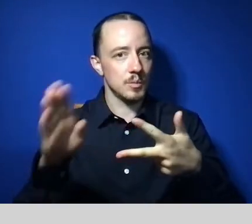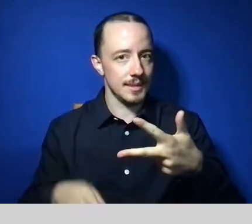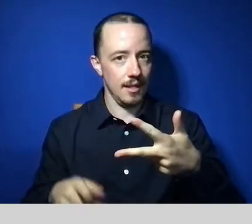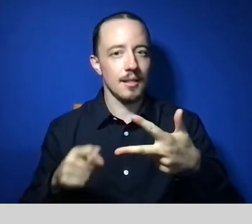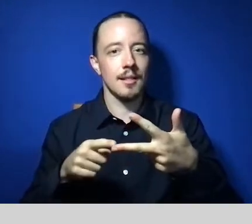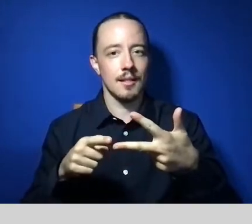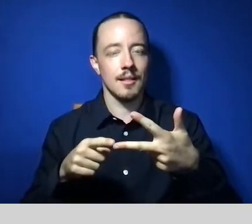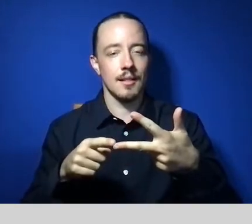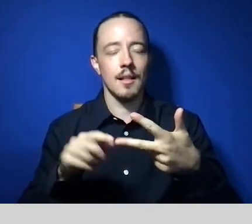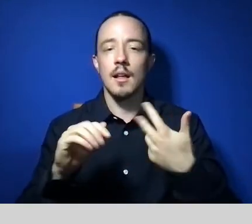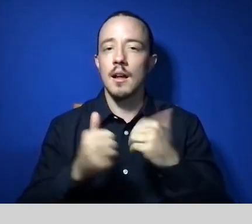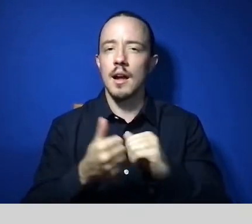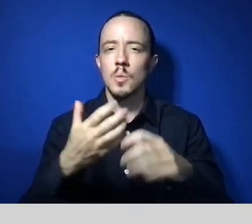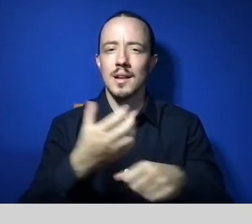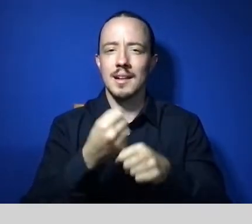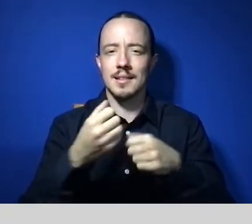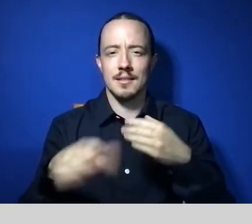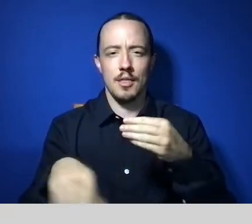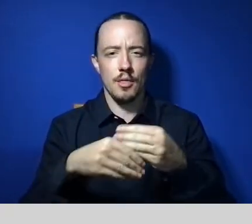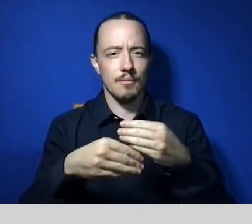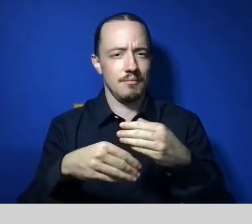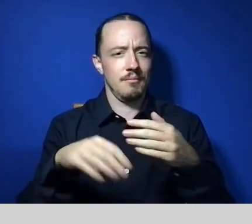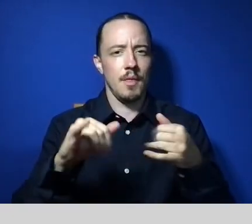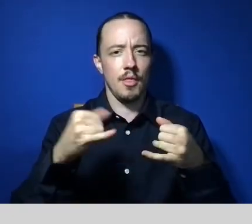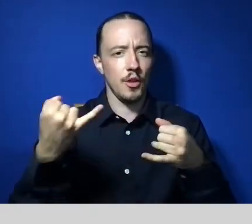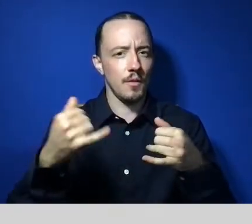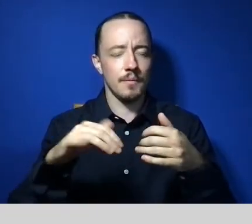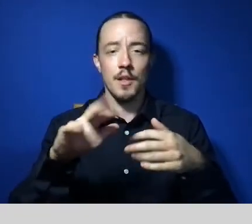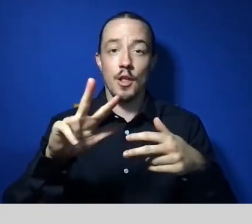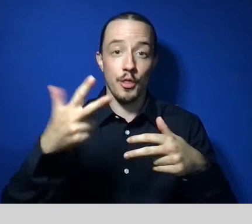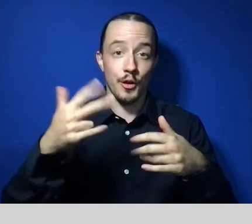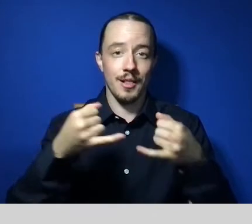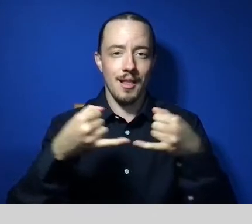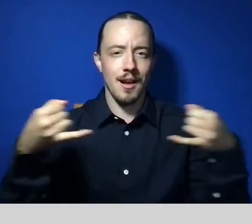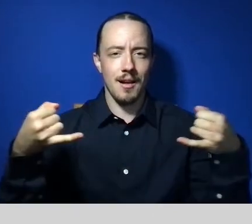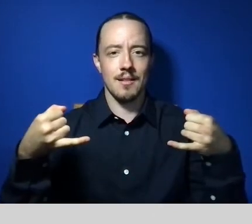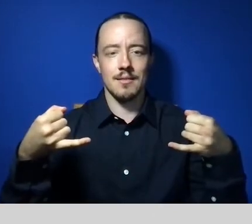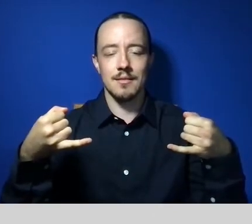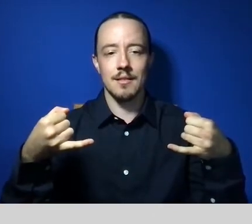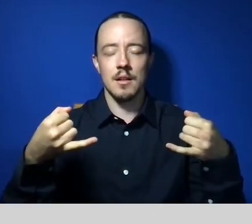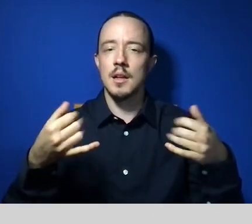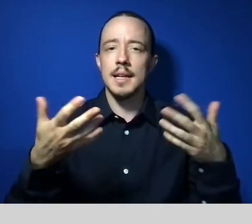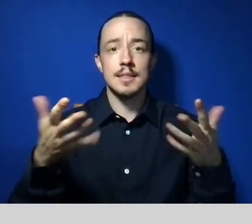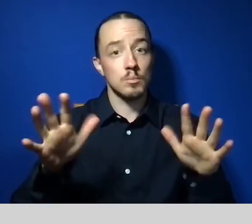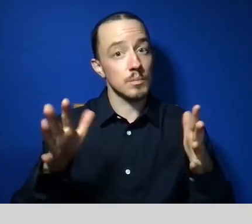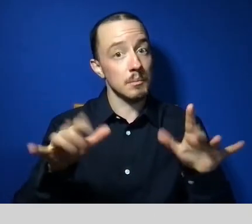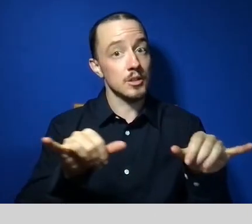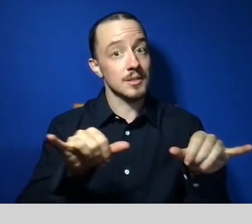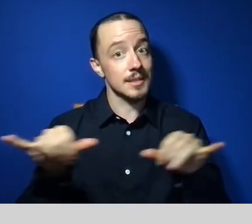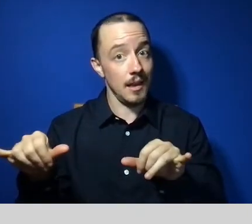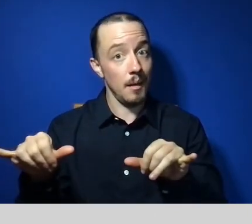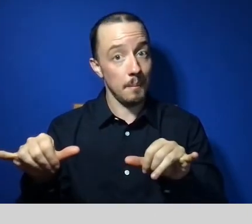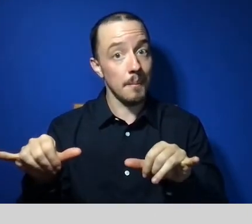And so how do we get three lines? So, this part is pretty much the same.